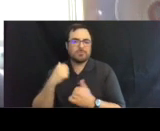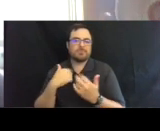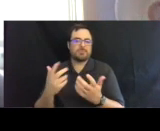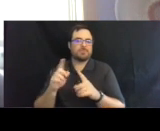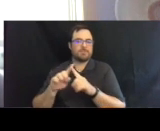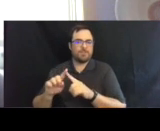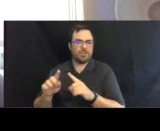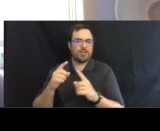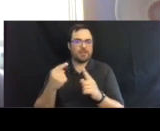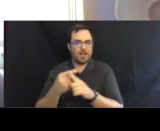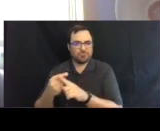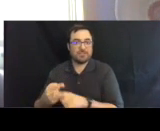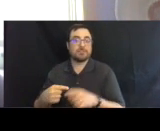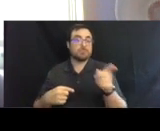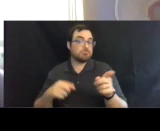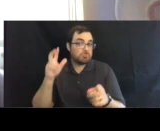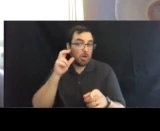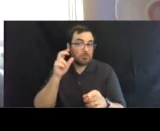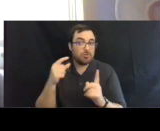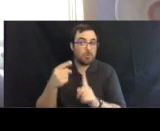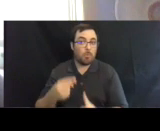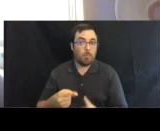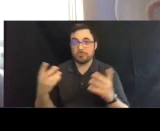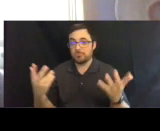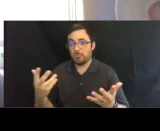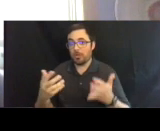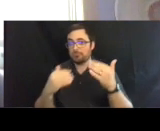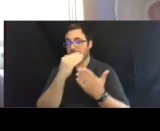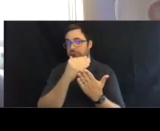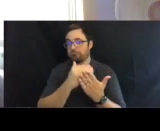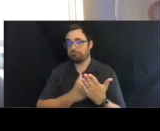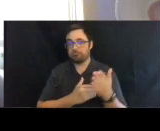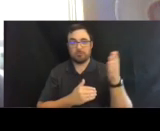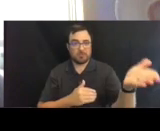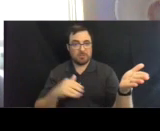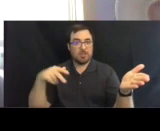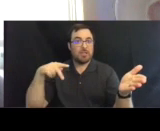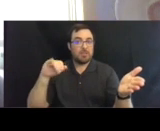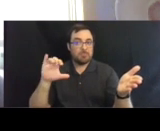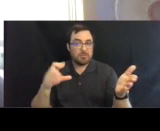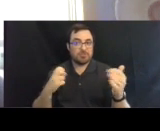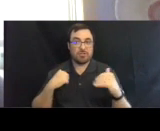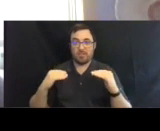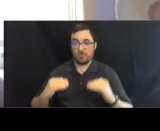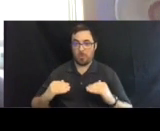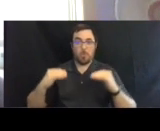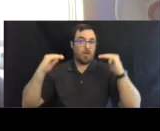And here's our auditory goals--so pitch, high versus low. Can he identify out of a set and produce